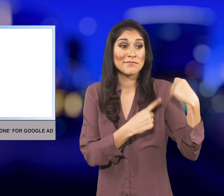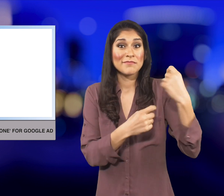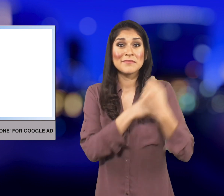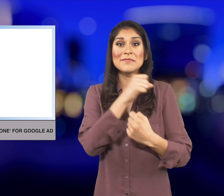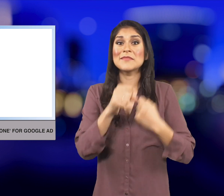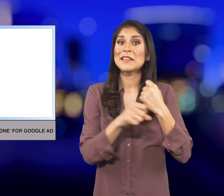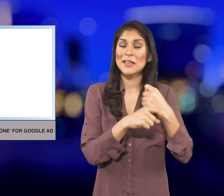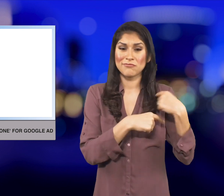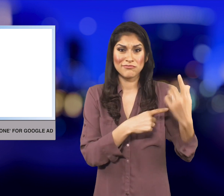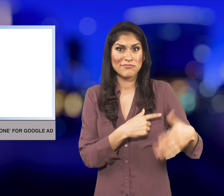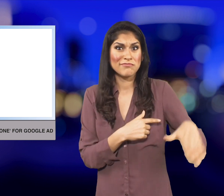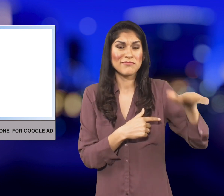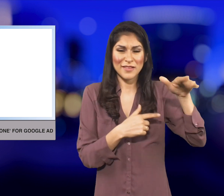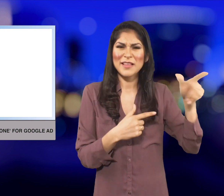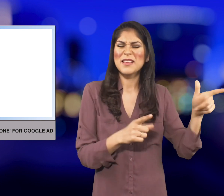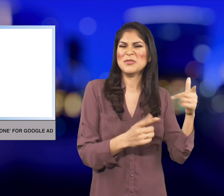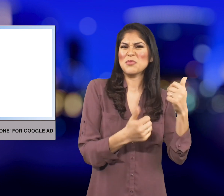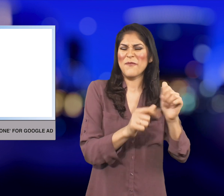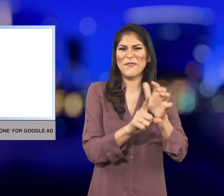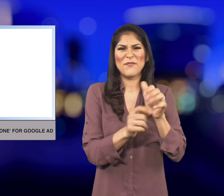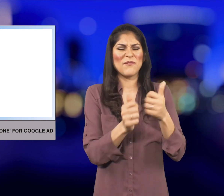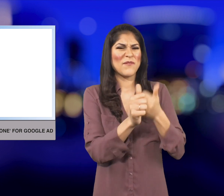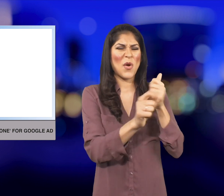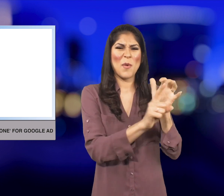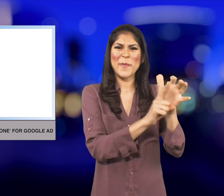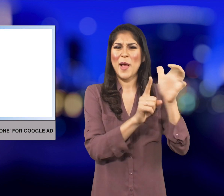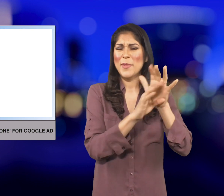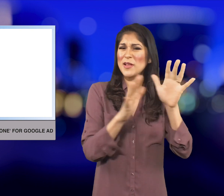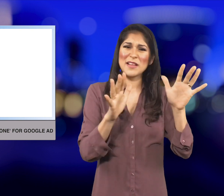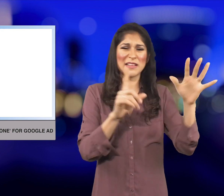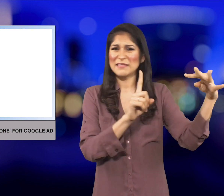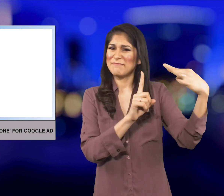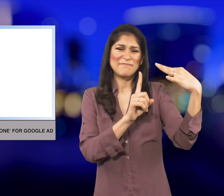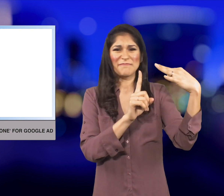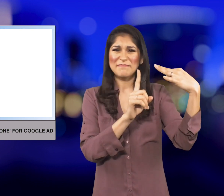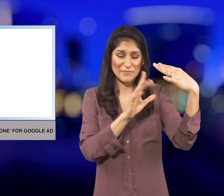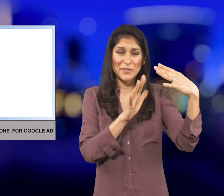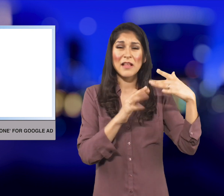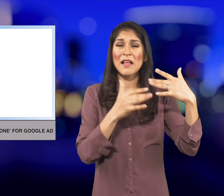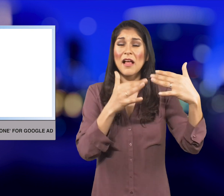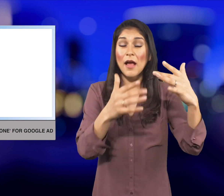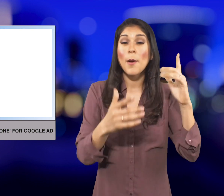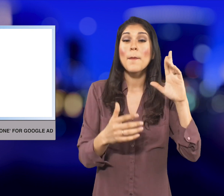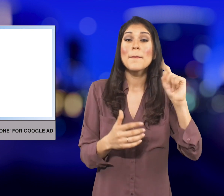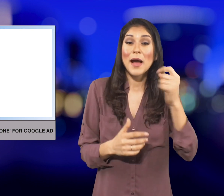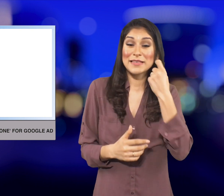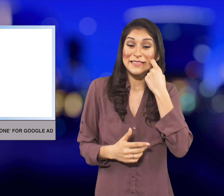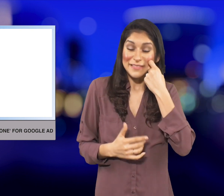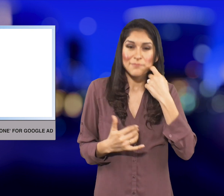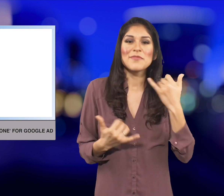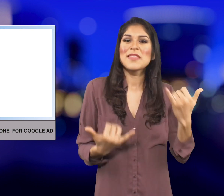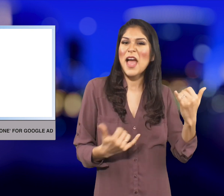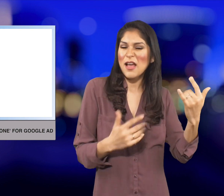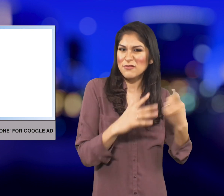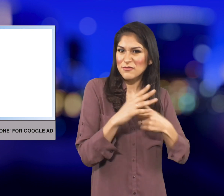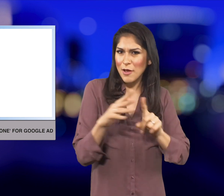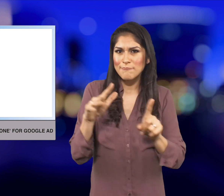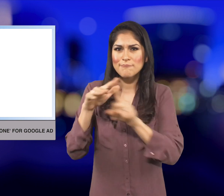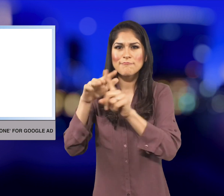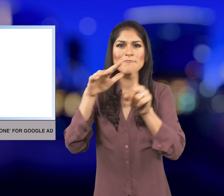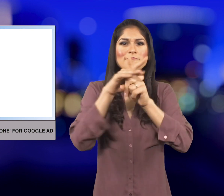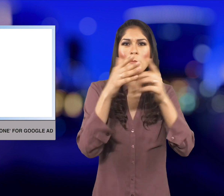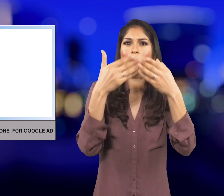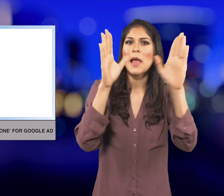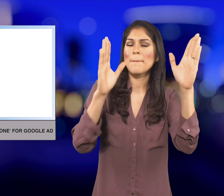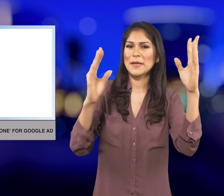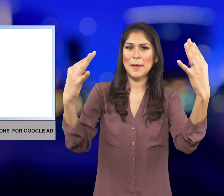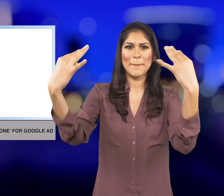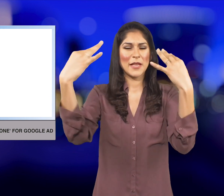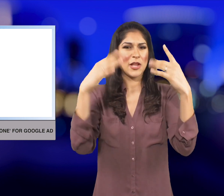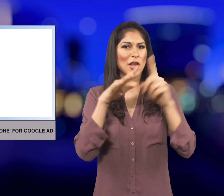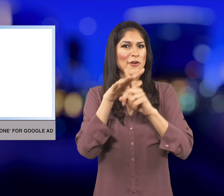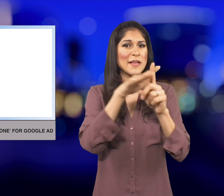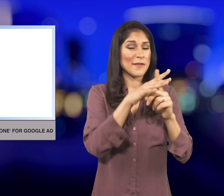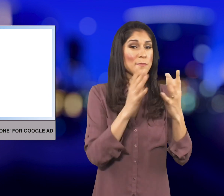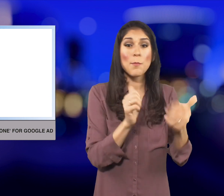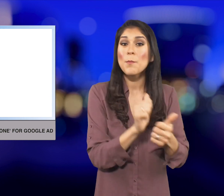Culkin has shunned the spotlight for years but recently he's been making public appearances,